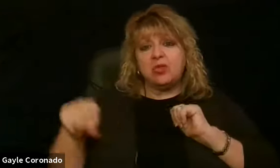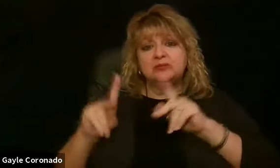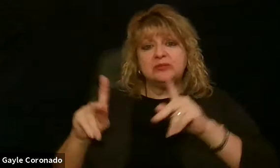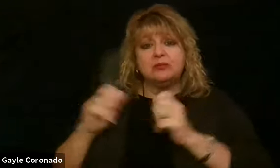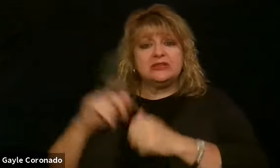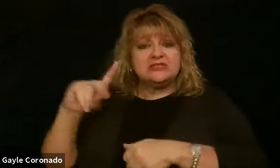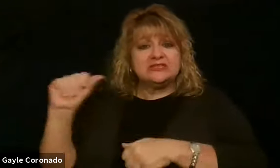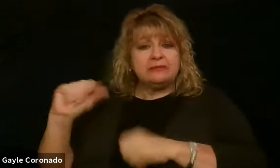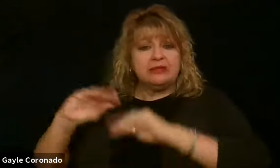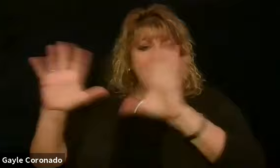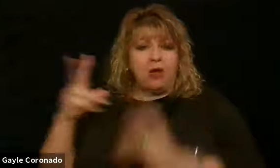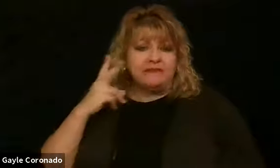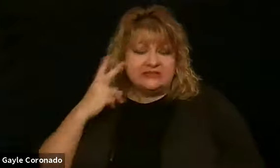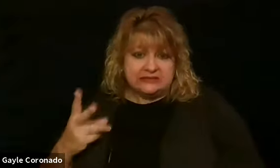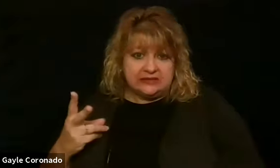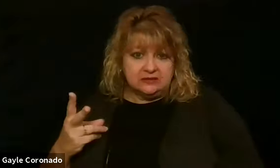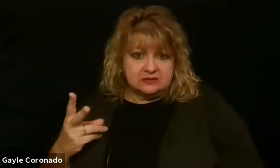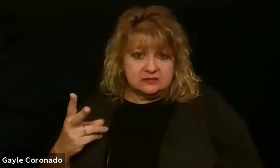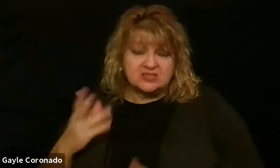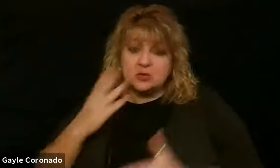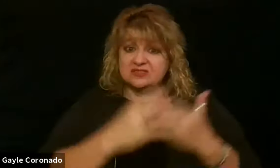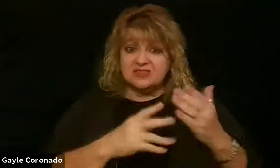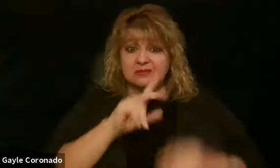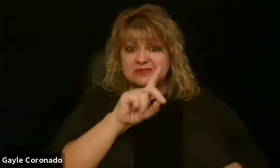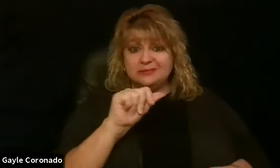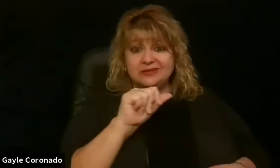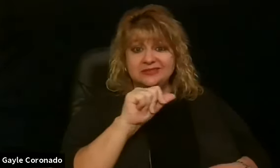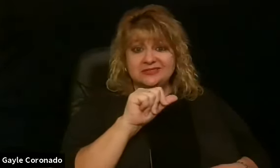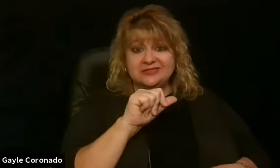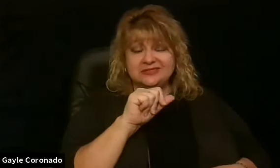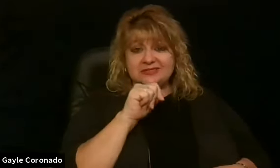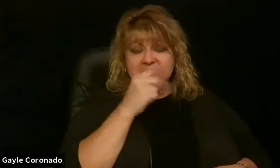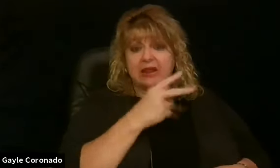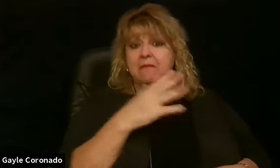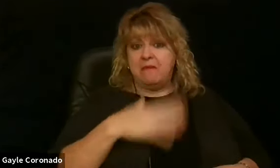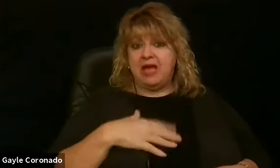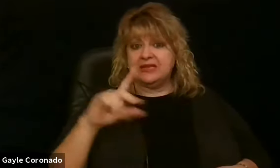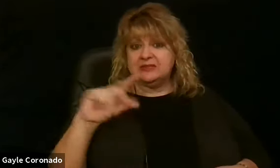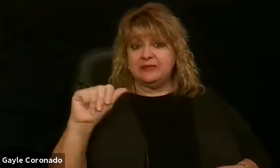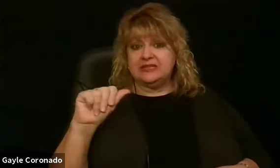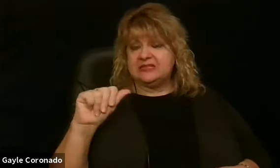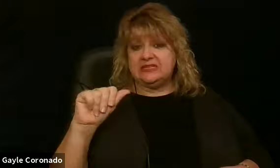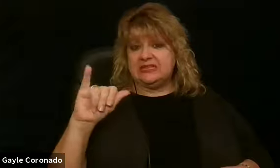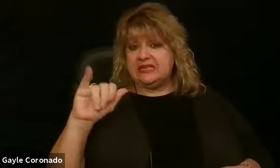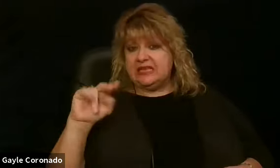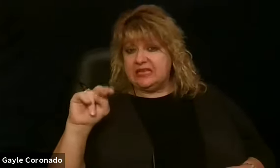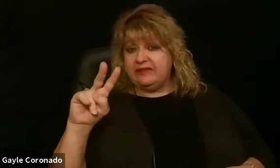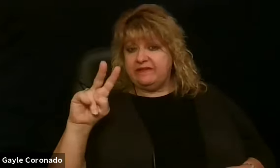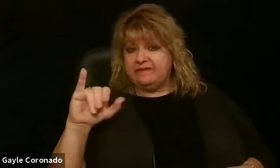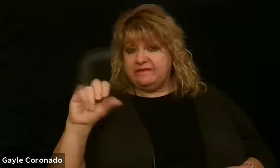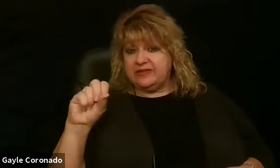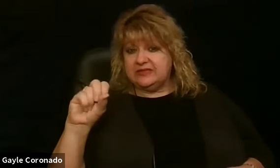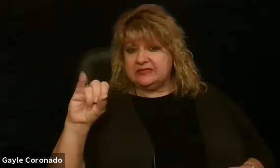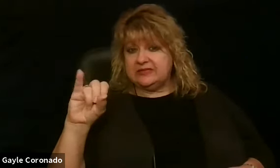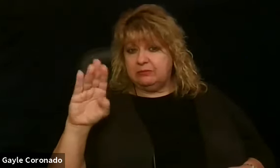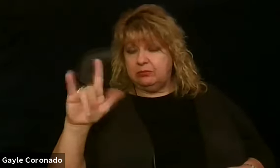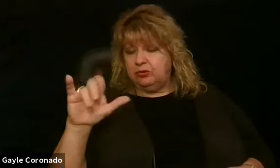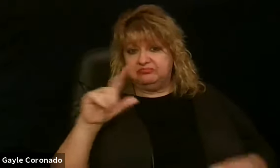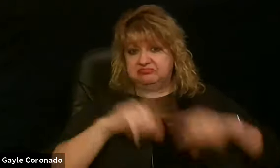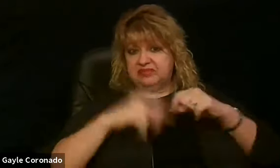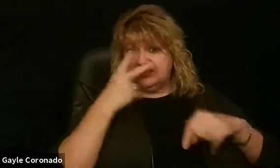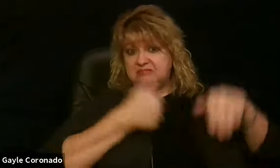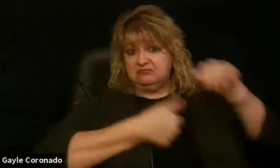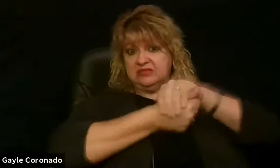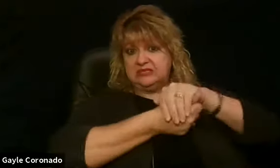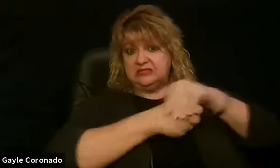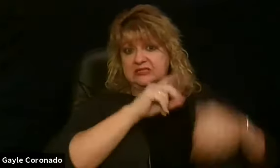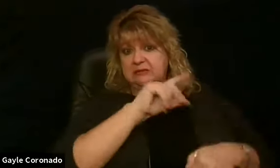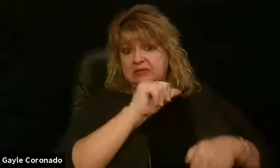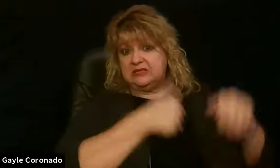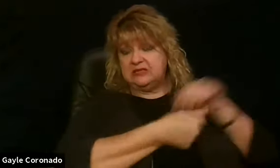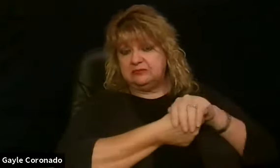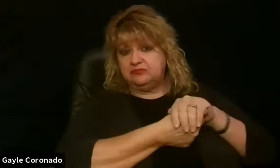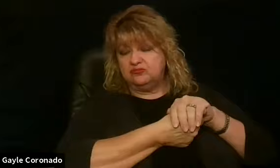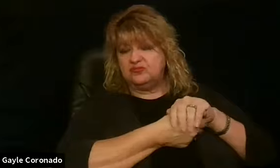And I'm going to say that my disability is invisible. So, and it was hard.